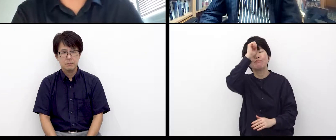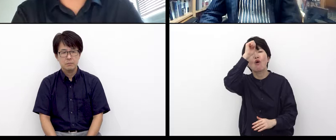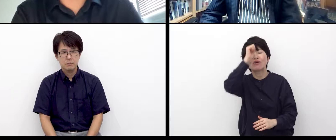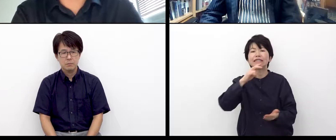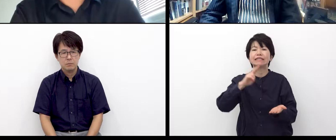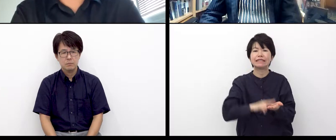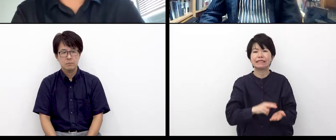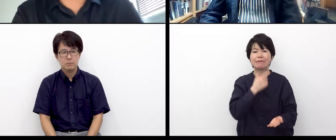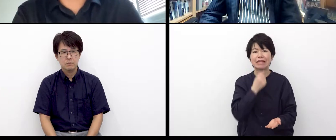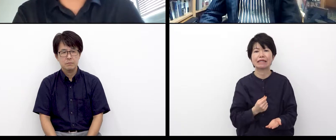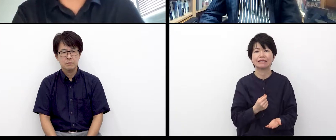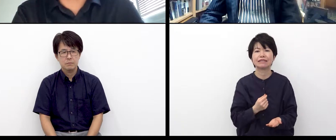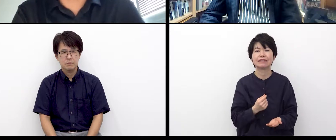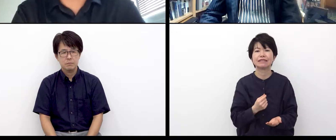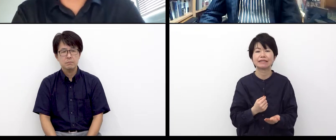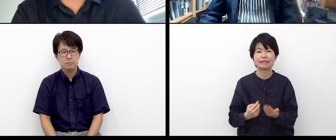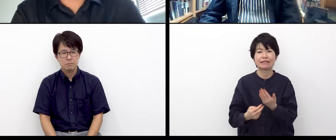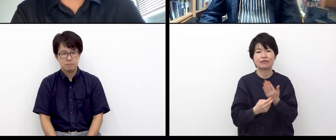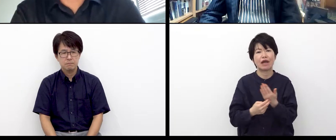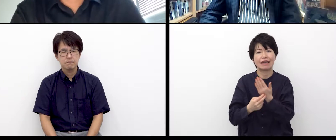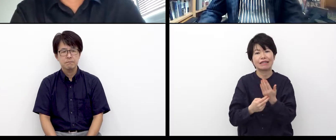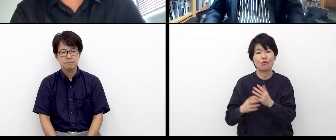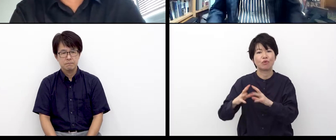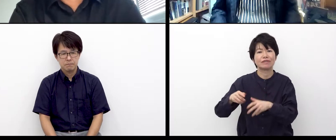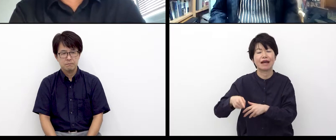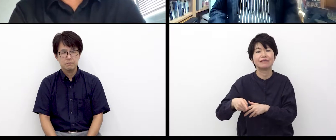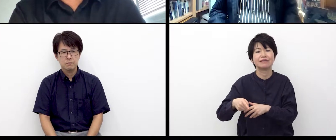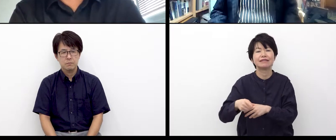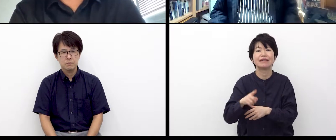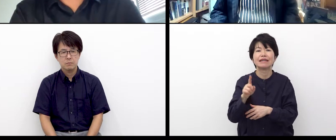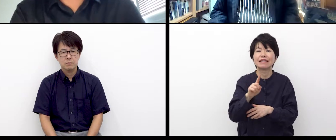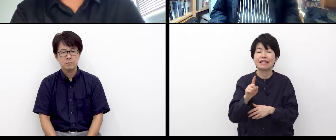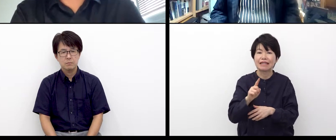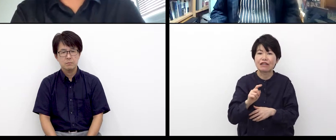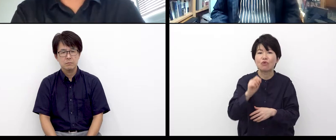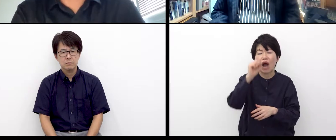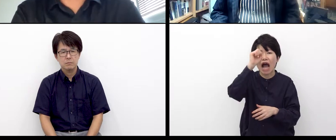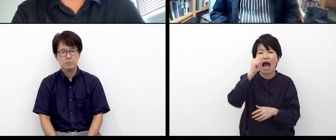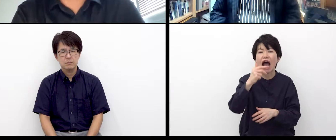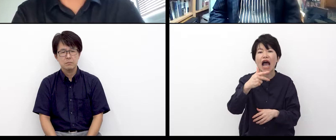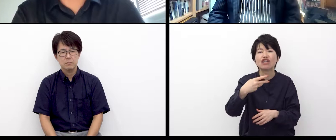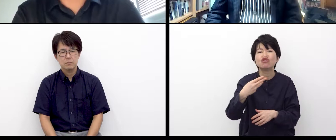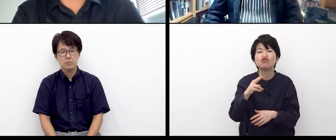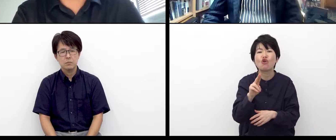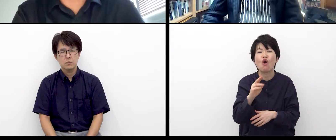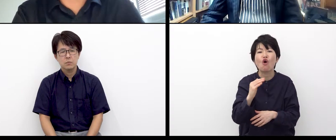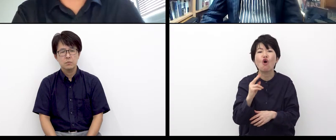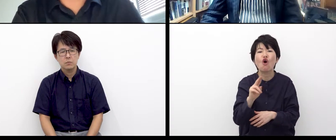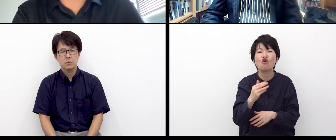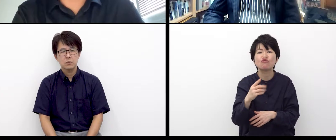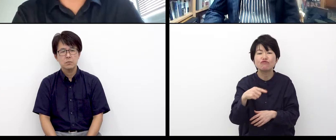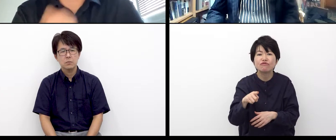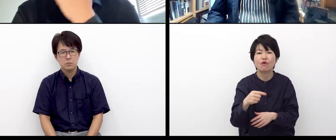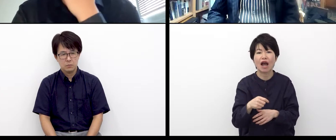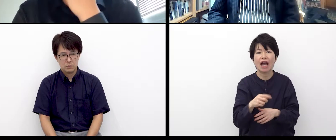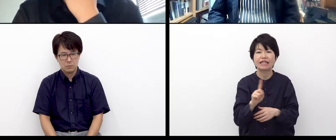I think they wanted to treat it as a disease, such as bra-bra syndrome, or bra-bra disease, or a kind of disability.